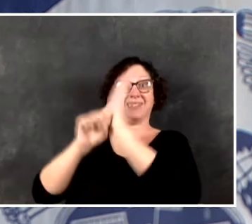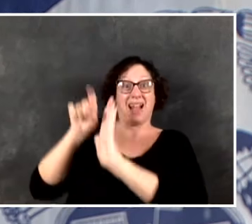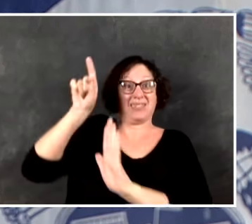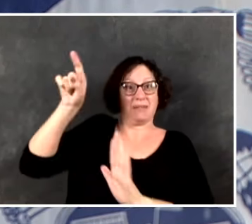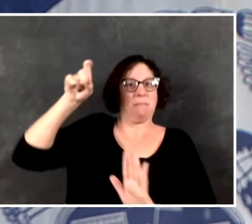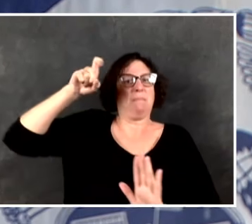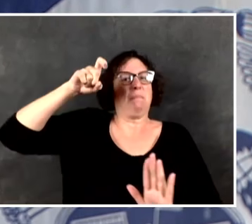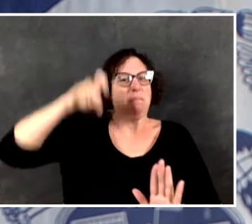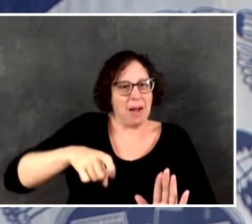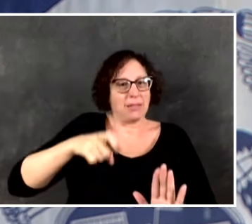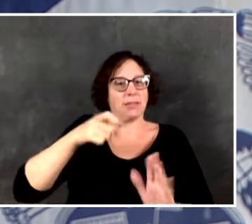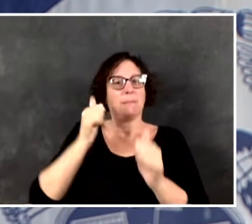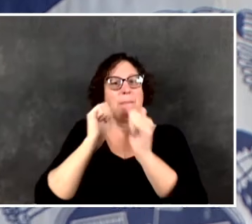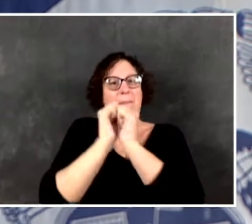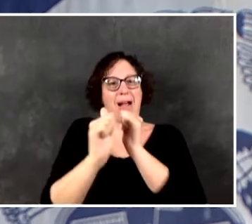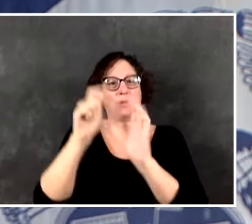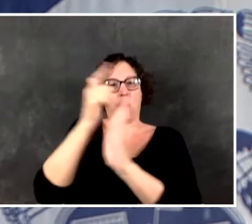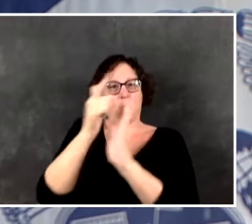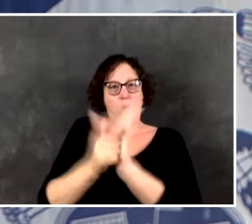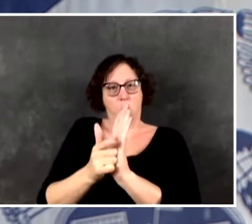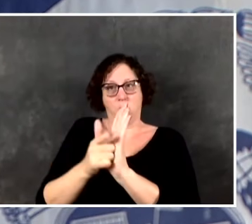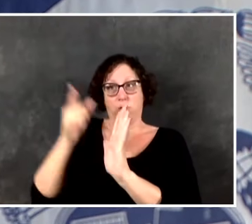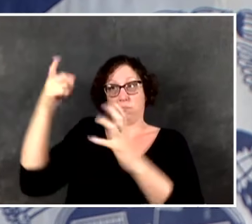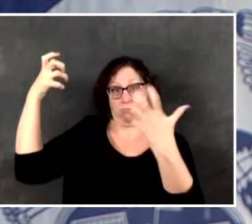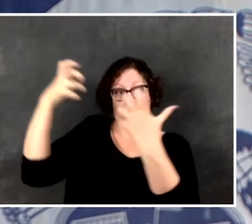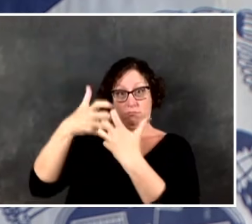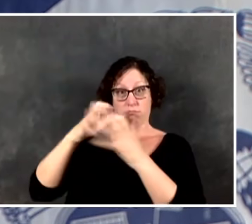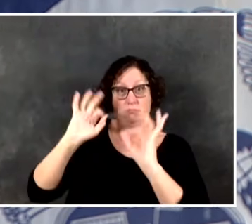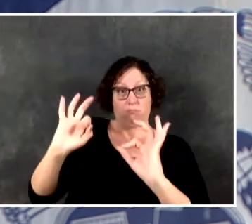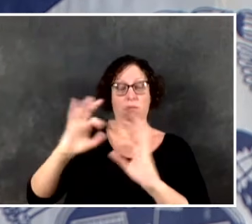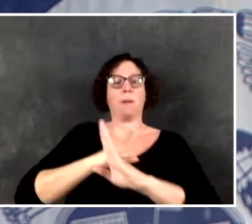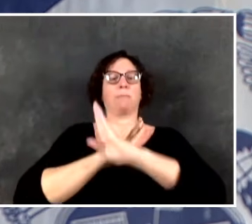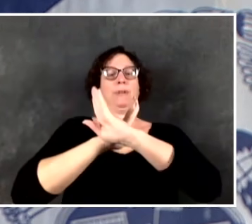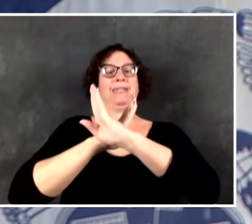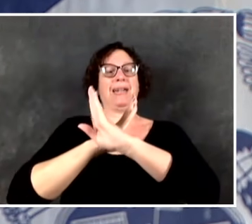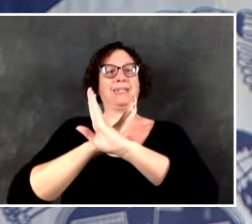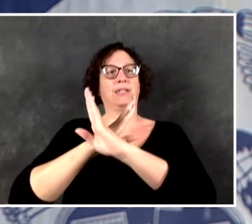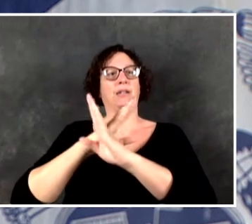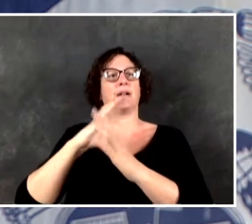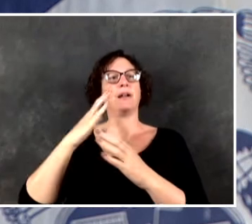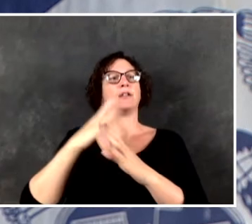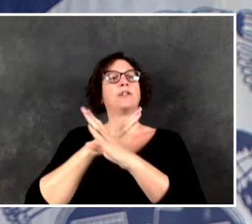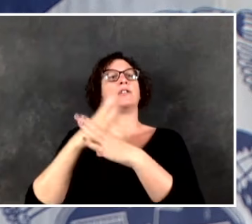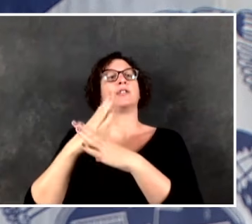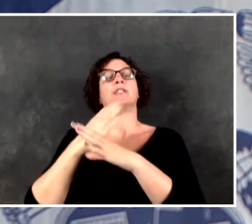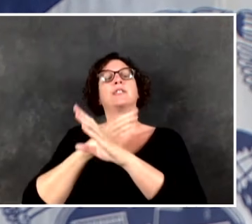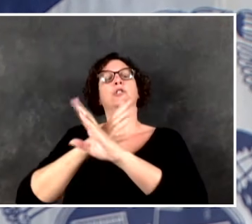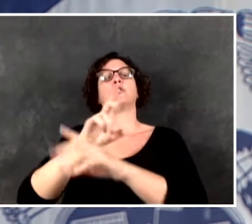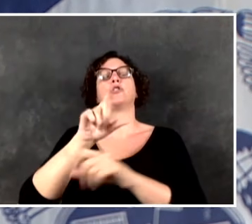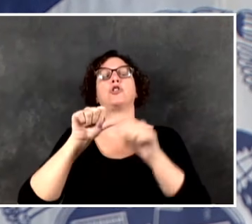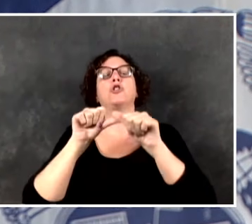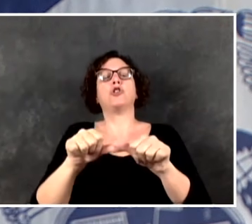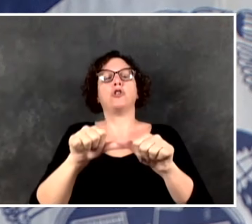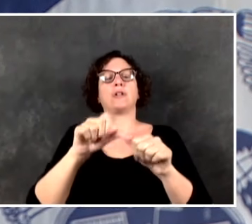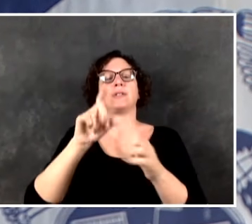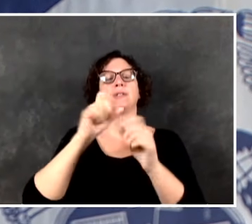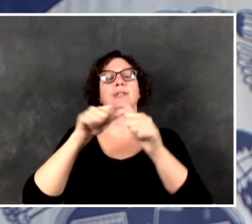BUT THES TA TE NEEDS TO ACT QUICKLY. ALLOW TENANTS TO USE THE SECURITY DEPOSITS TO PAY THE RENT. THAT WOULD